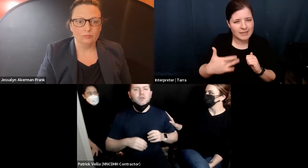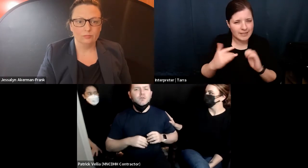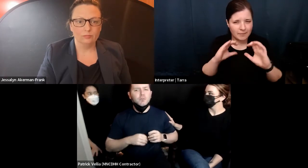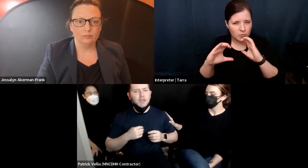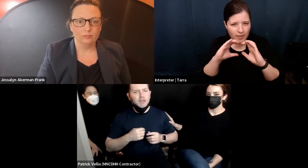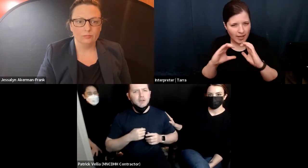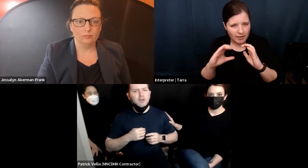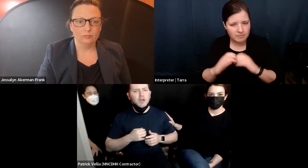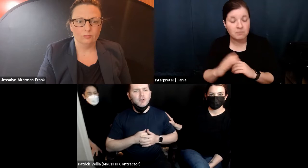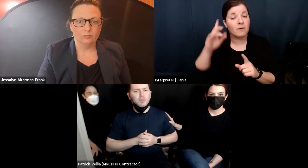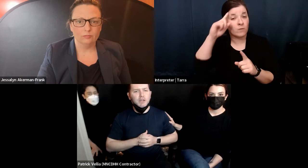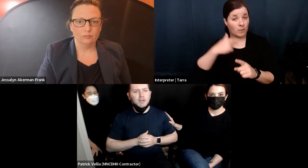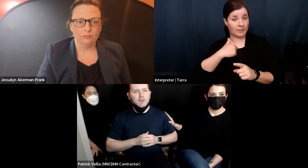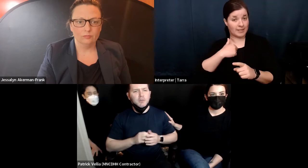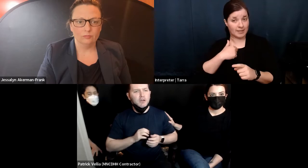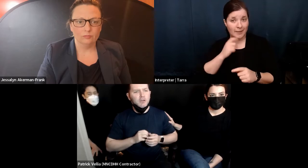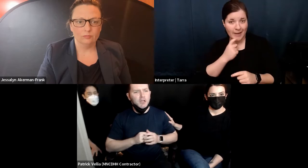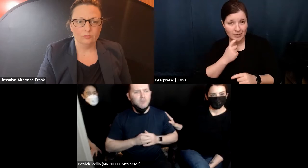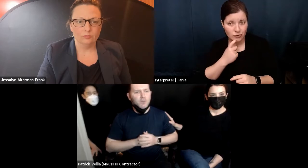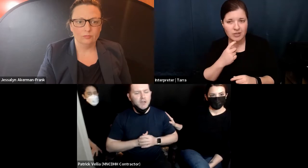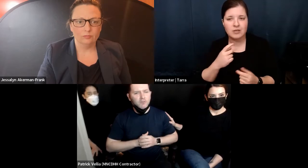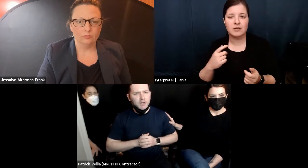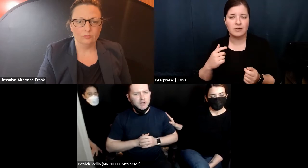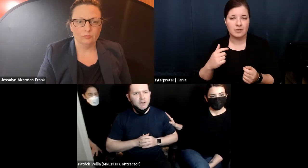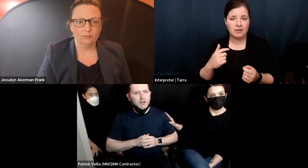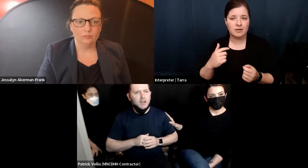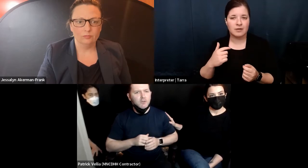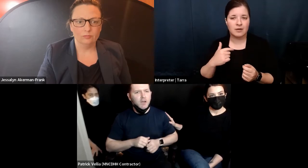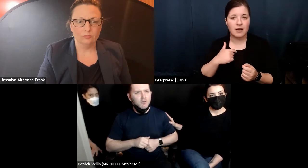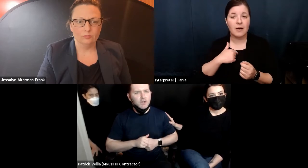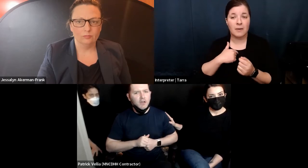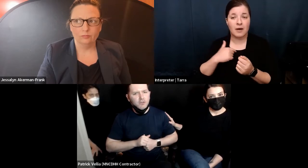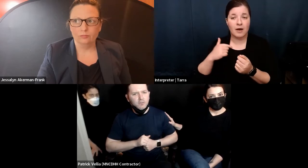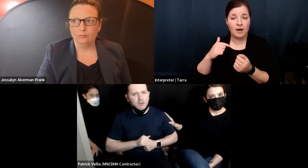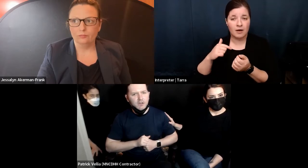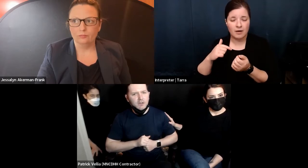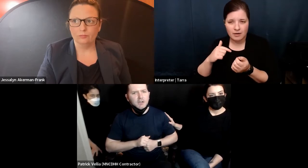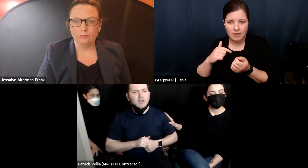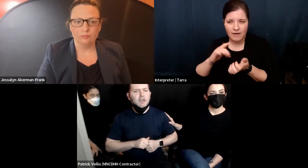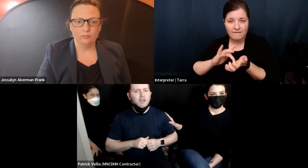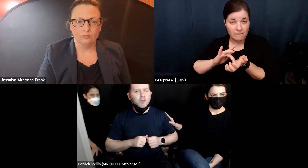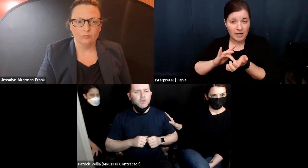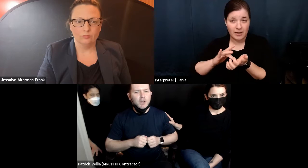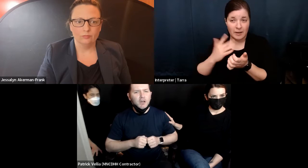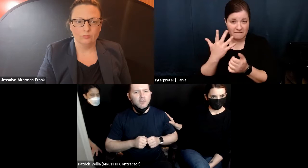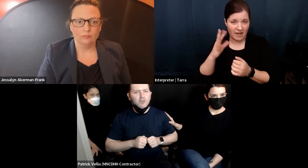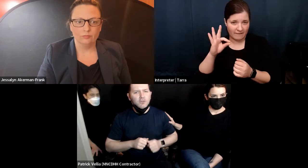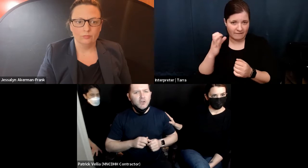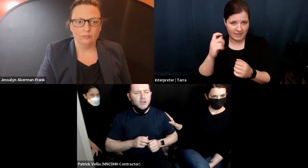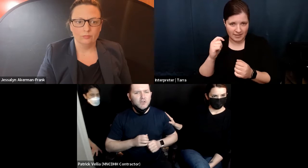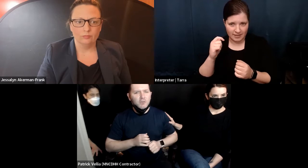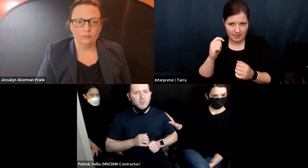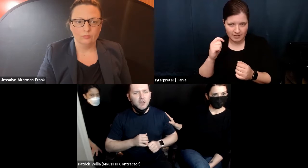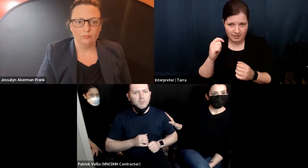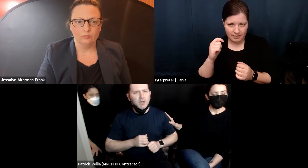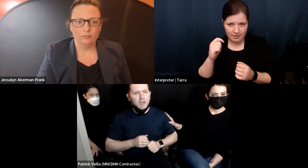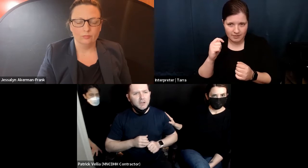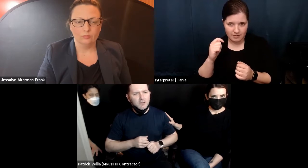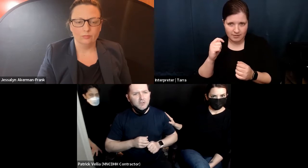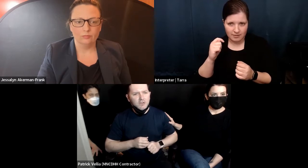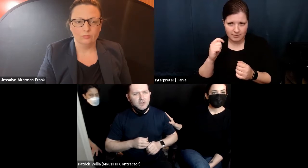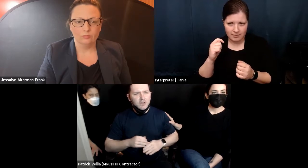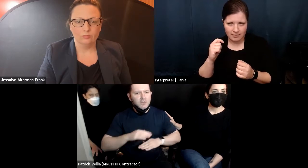The community at large.